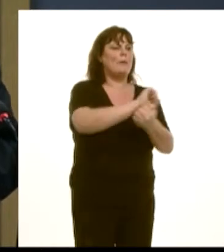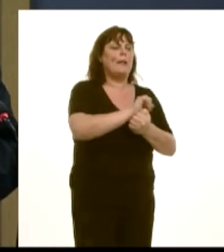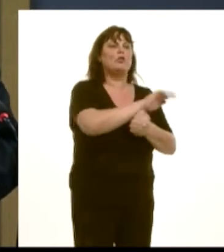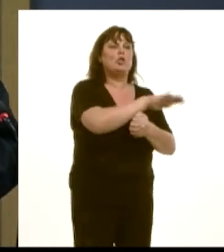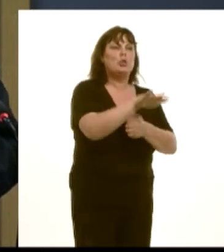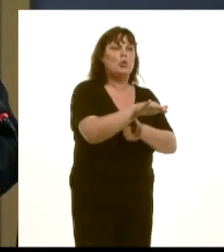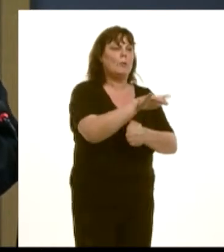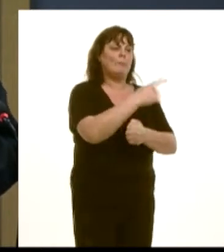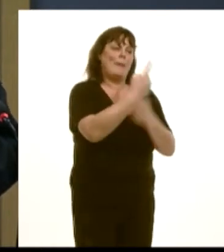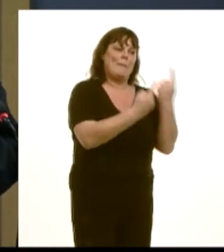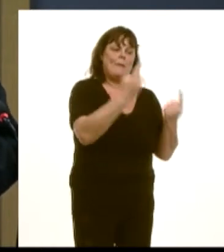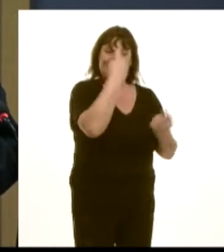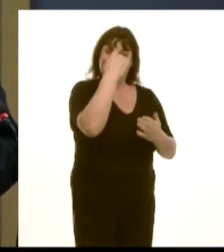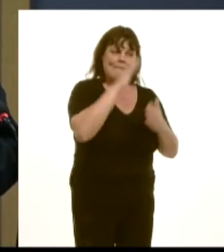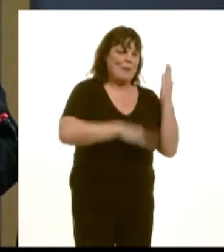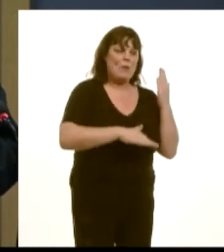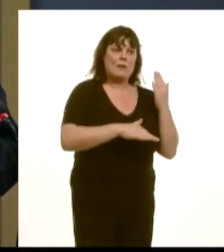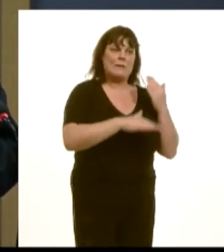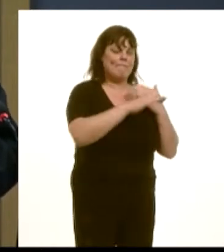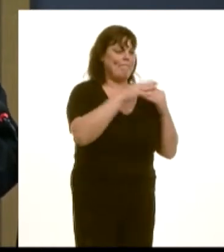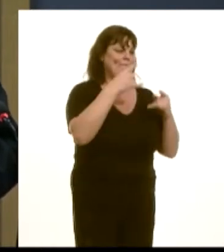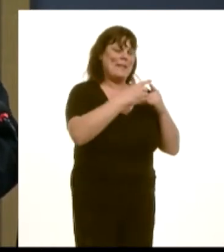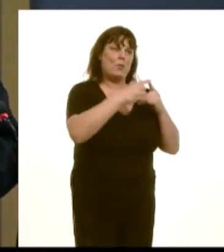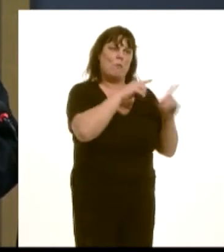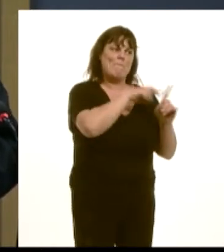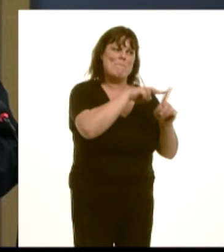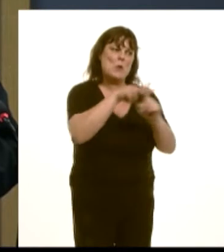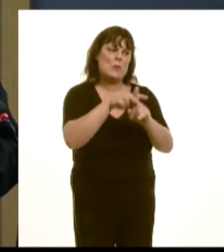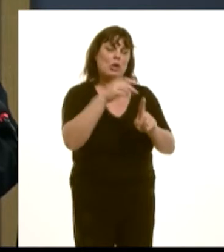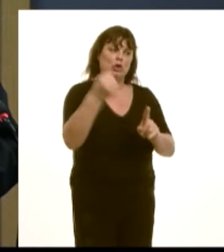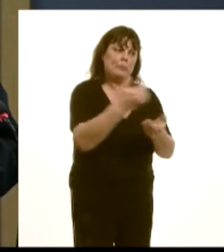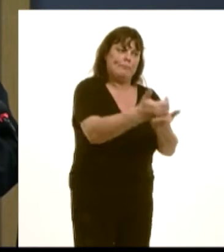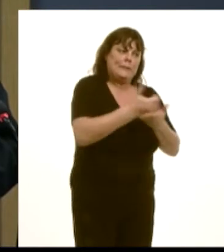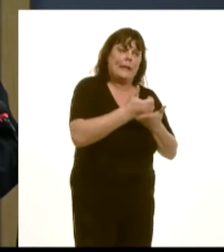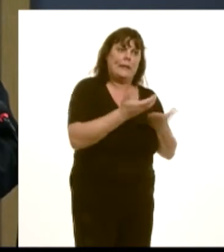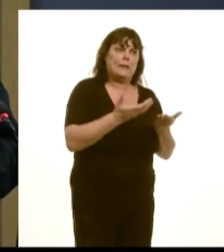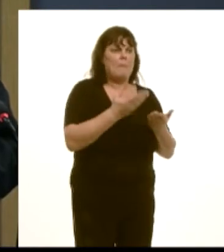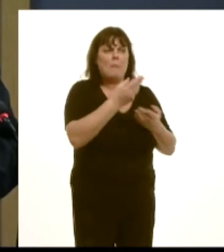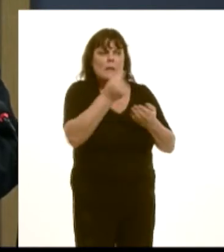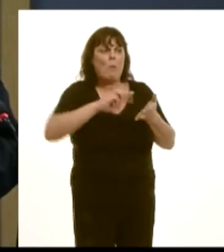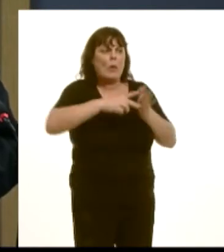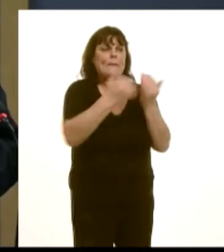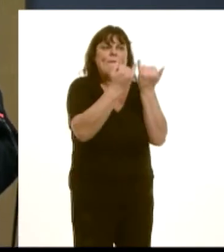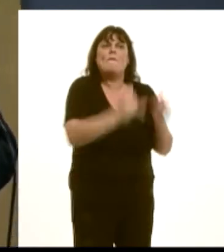abuse represents a diverse range of experience, including social care, academia, law enforcement,